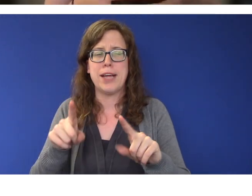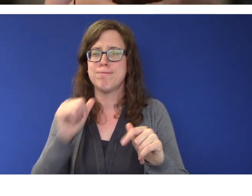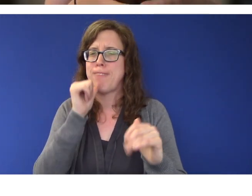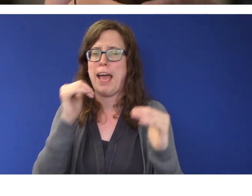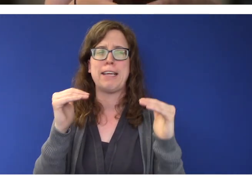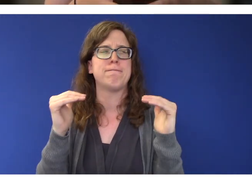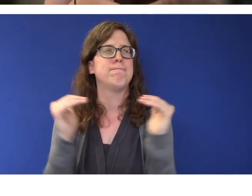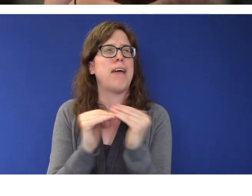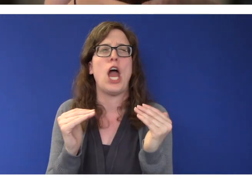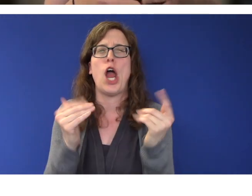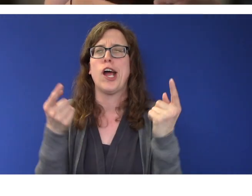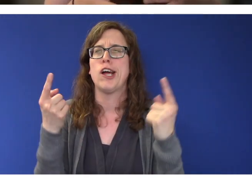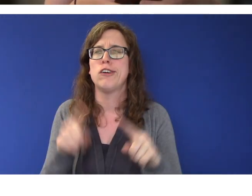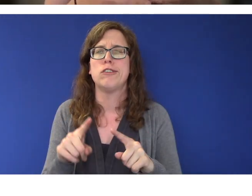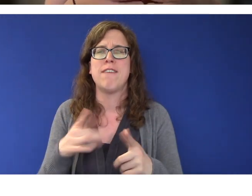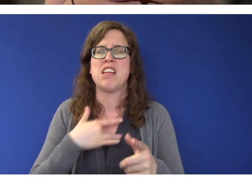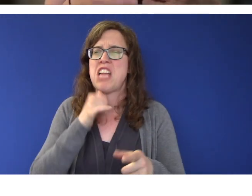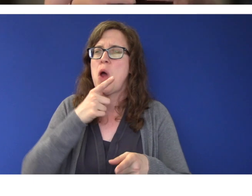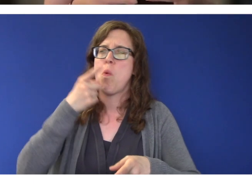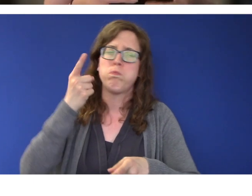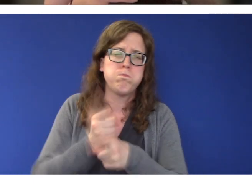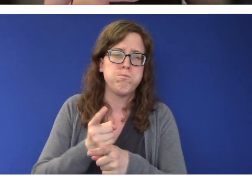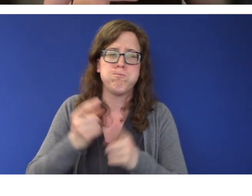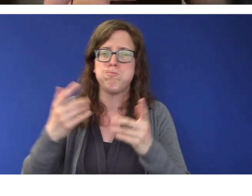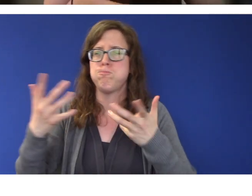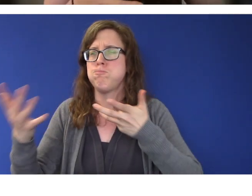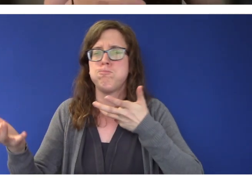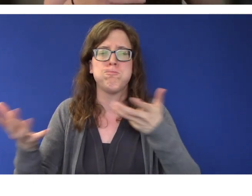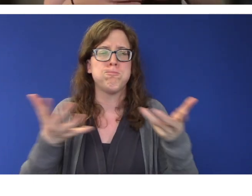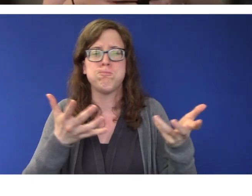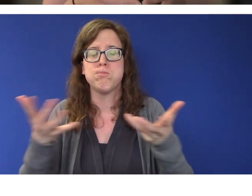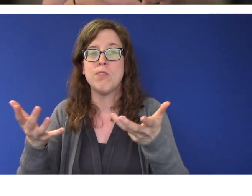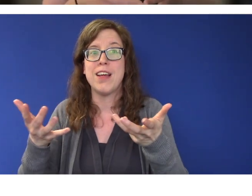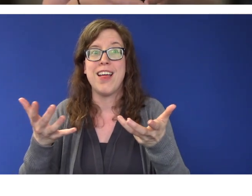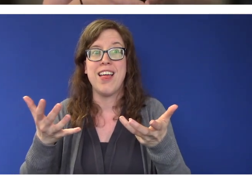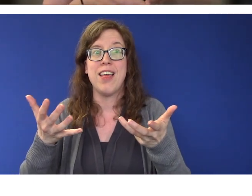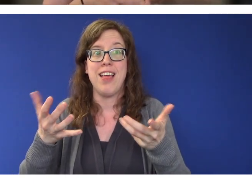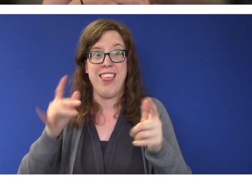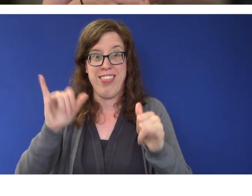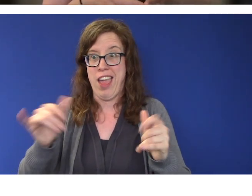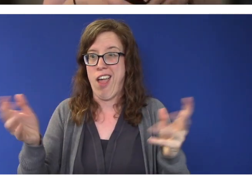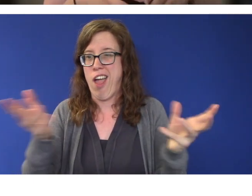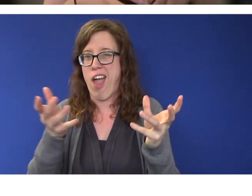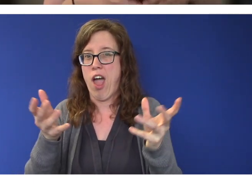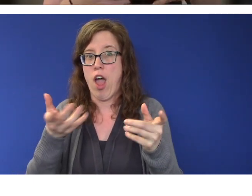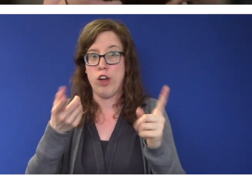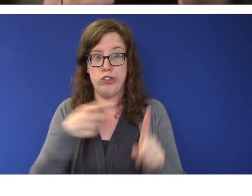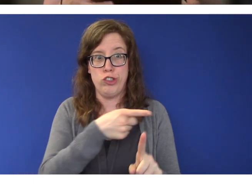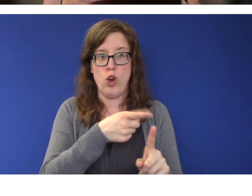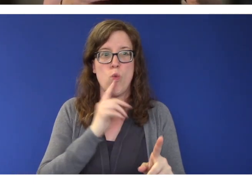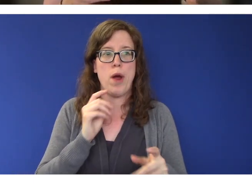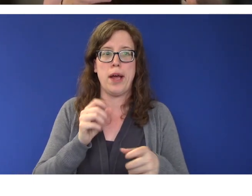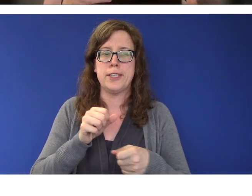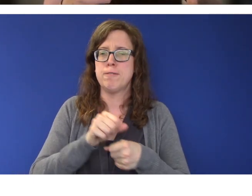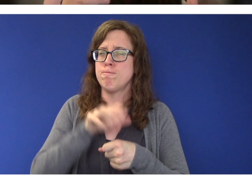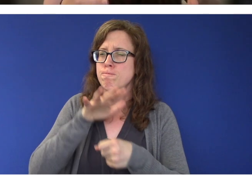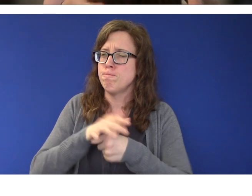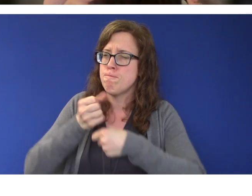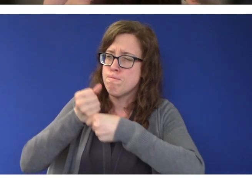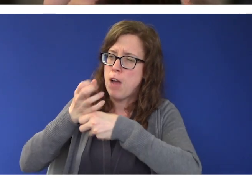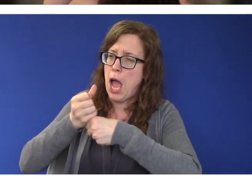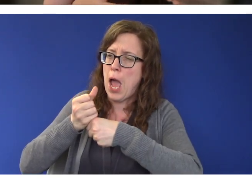happened and it wasn't fair. Or it wasn't right. Often it would end with her screaming at a peer.